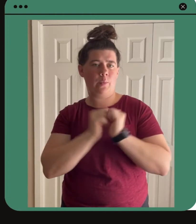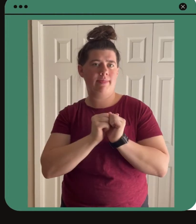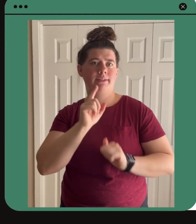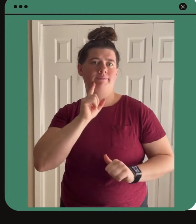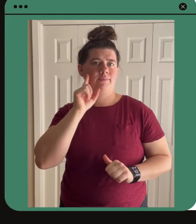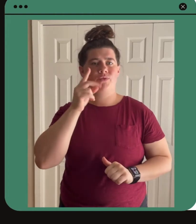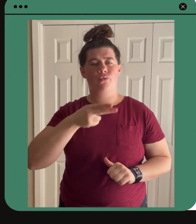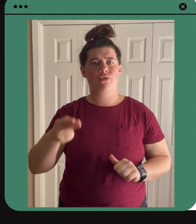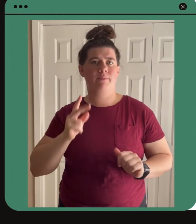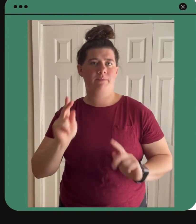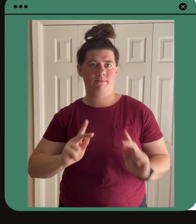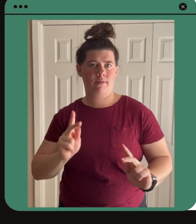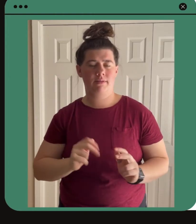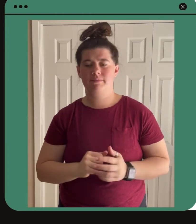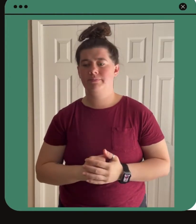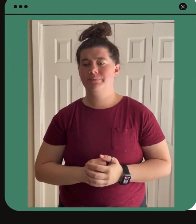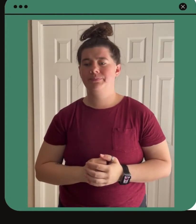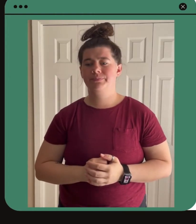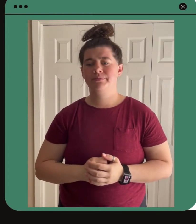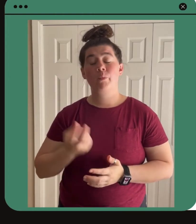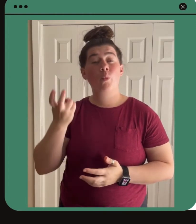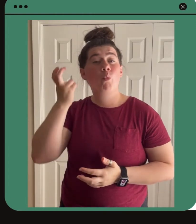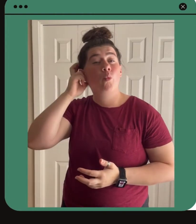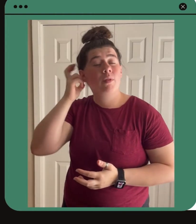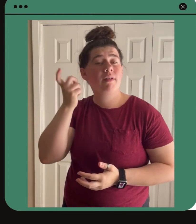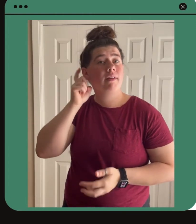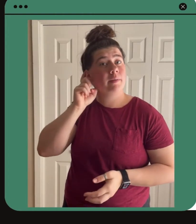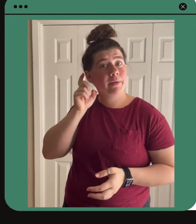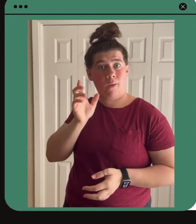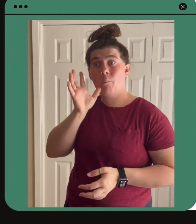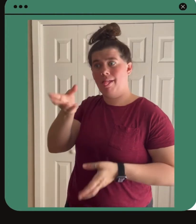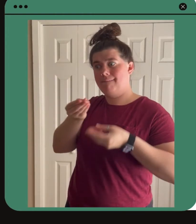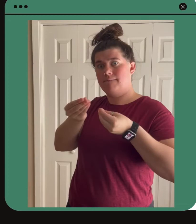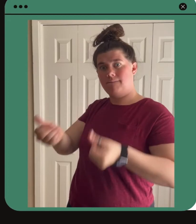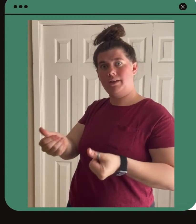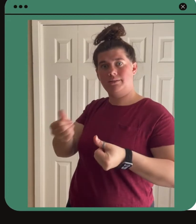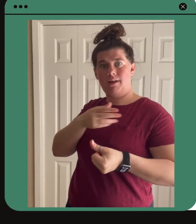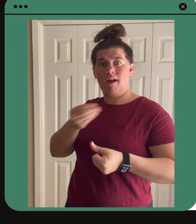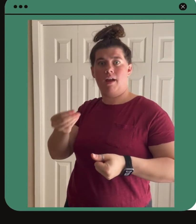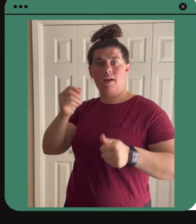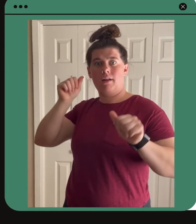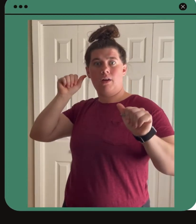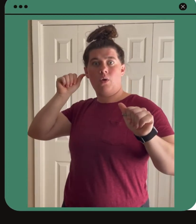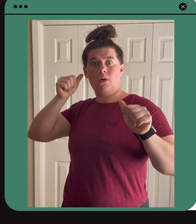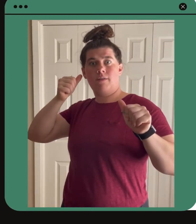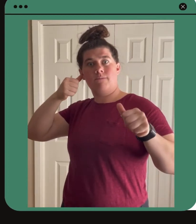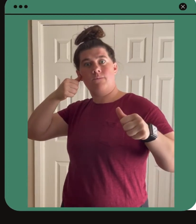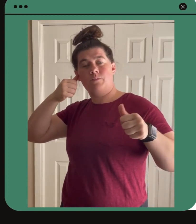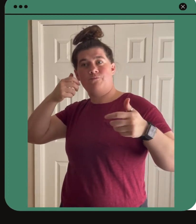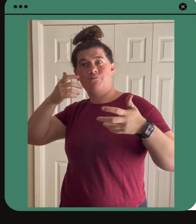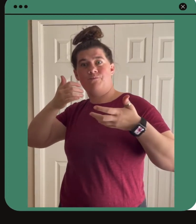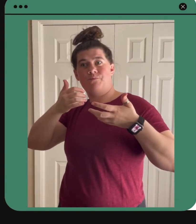with deaf and hard of hearing people. Cochlear implants and hearing aids will resolve hearing issues.